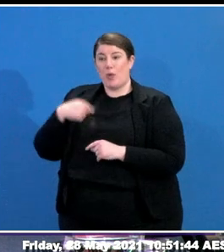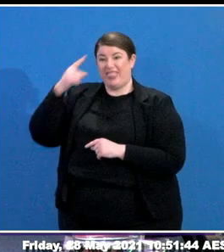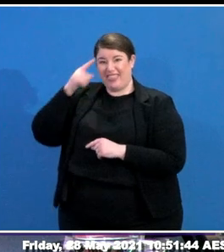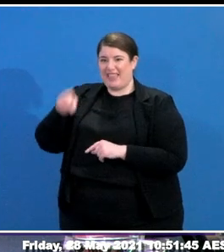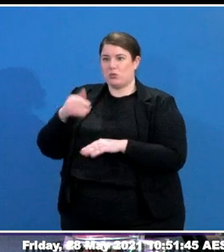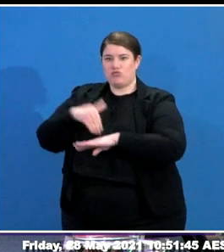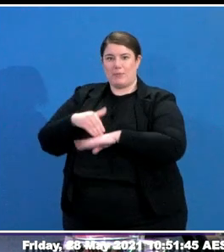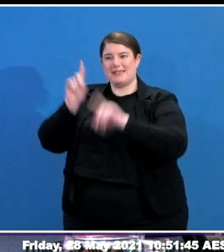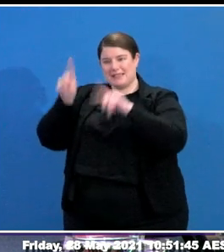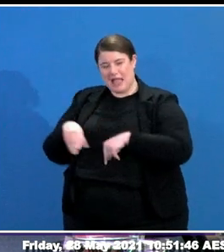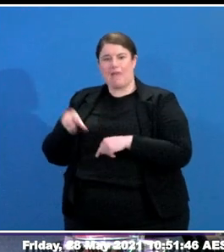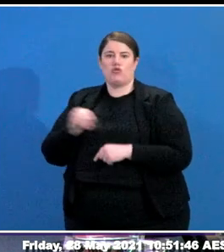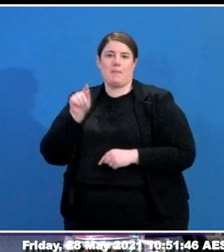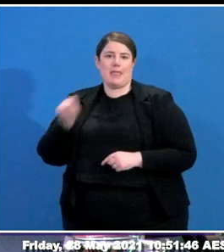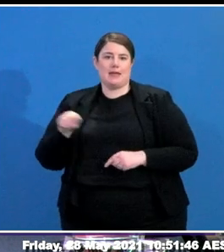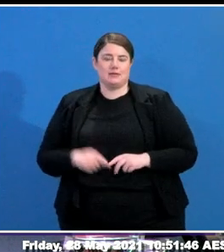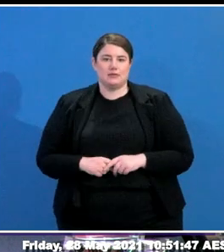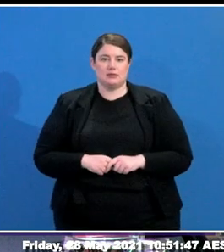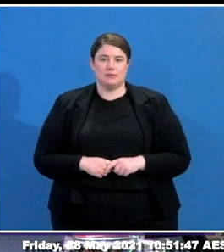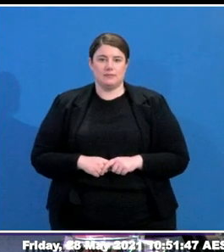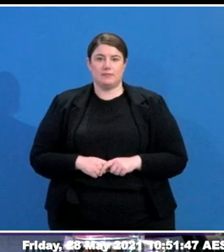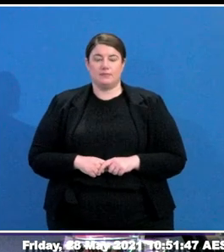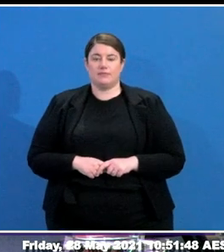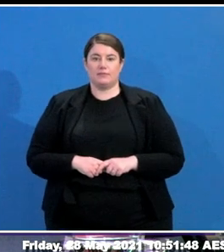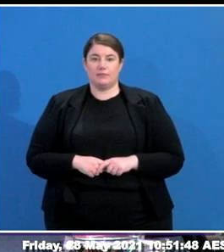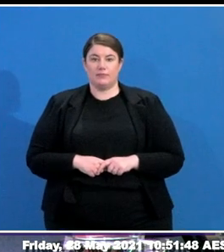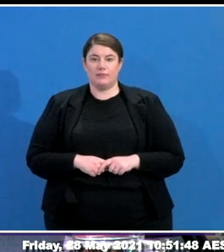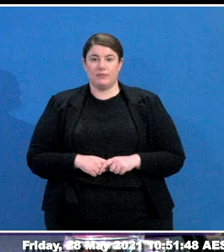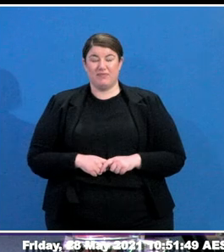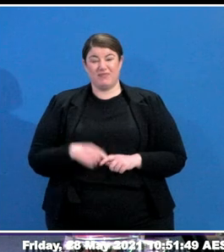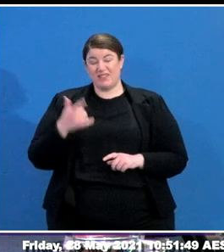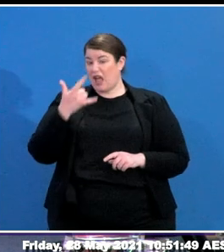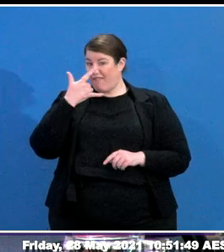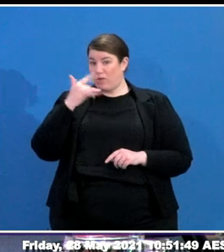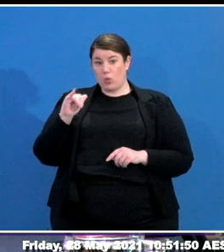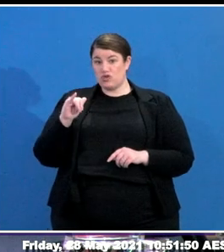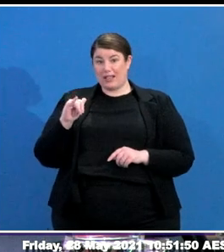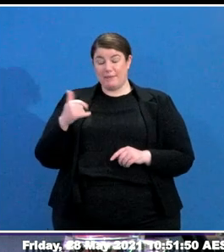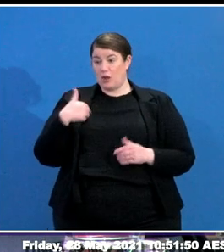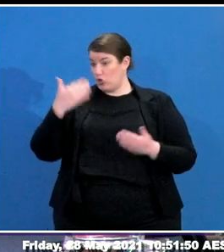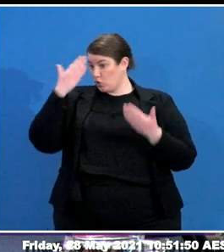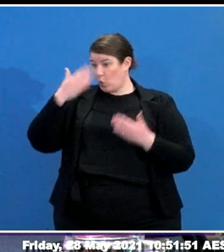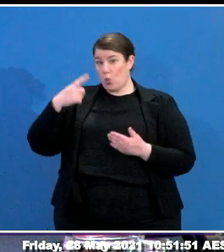I think that unfortunately, I don't know why in the police checks and the